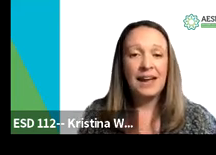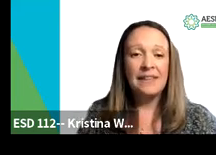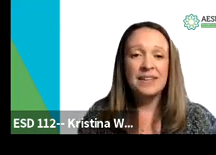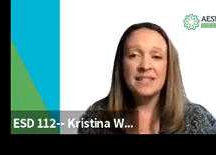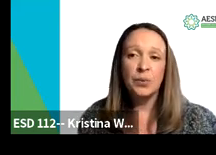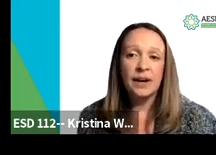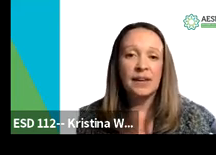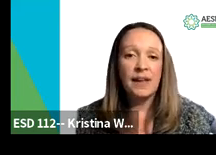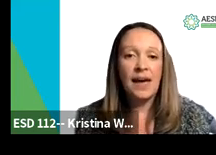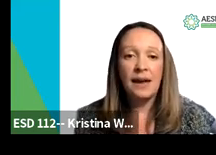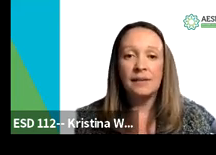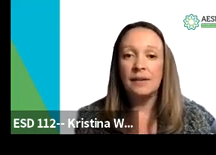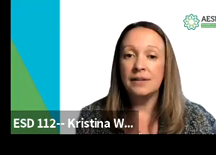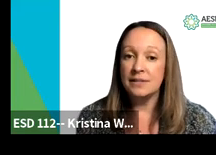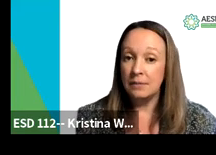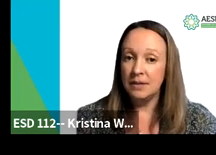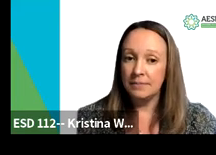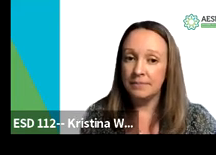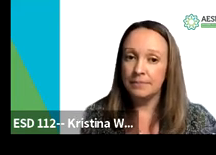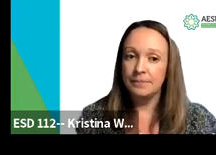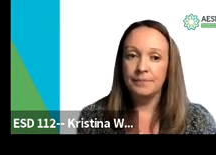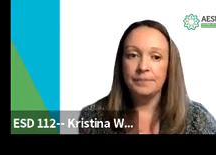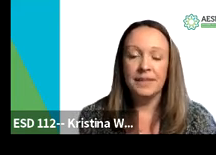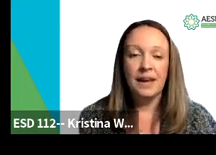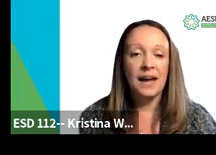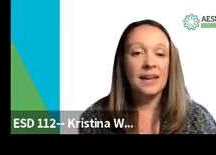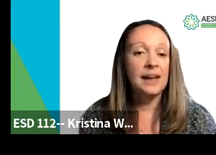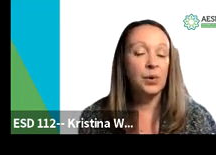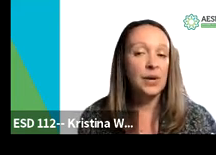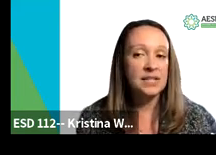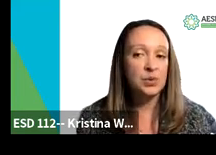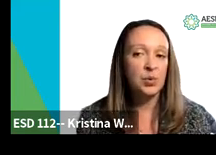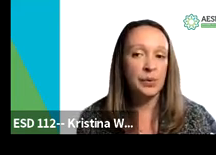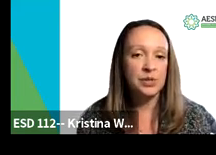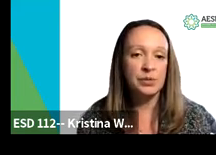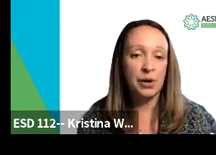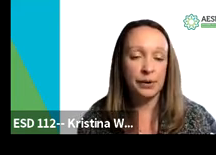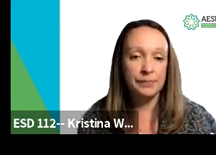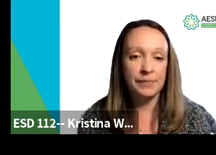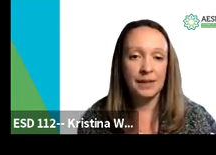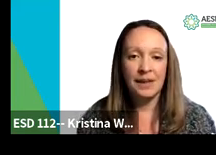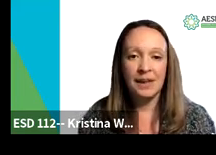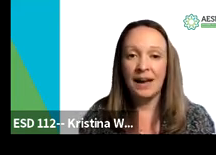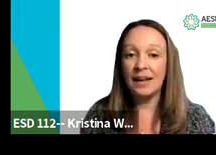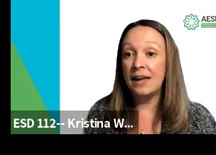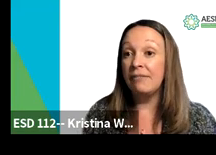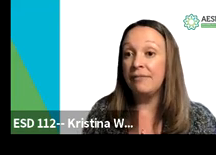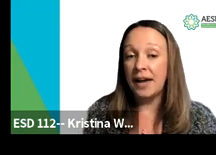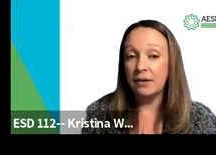ESD 112-- Kristina Wambold: And this is where I can add an assignment. ESD 112-- Kristina Wambold: I can add a quiz, which will go into tomorrow, I can add a file.